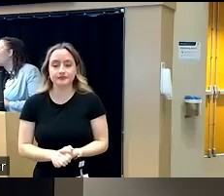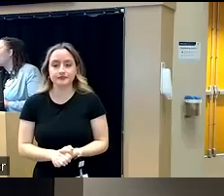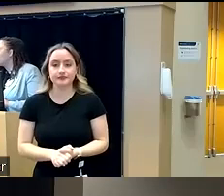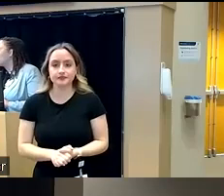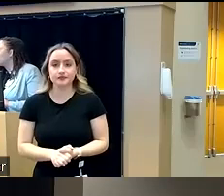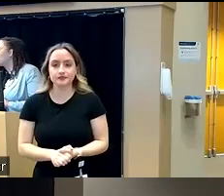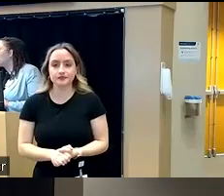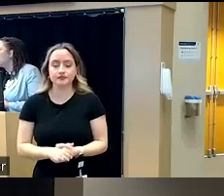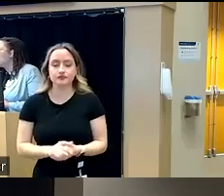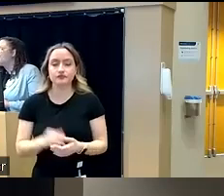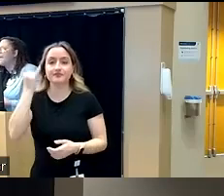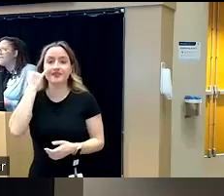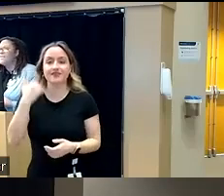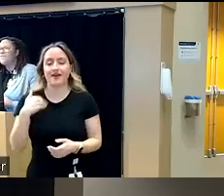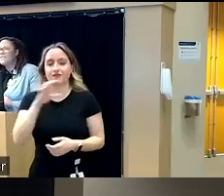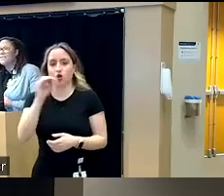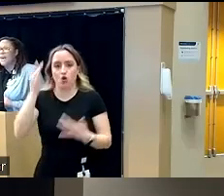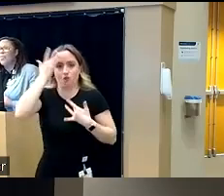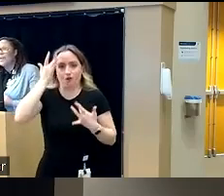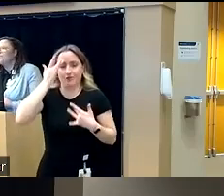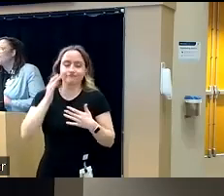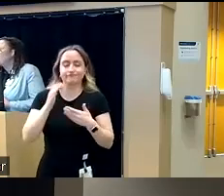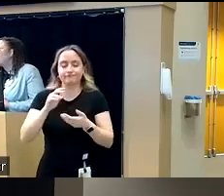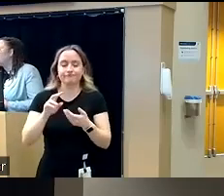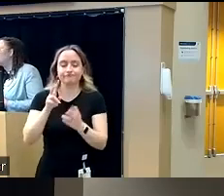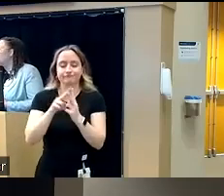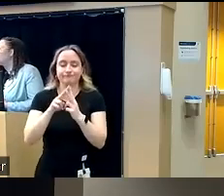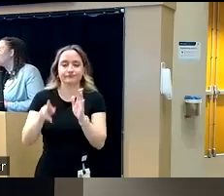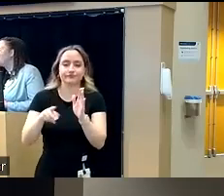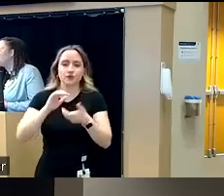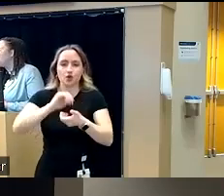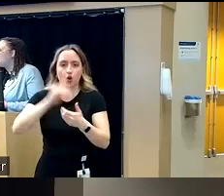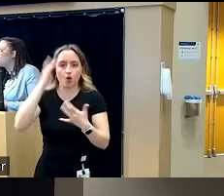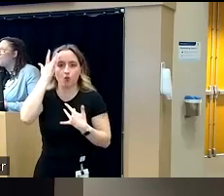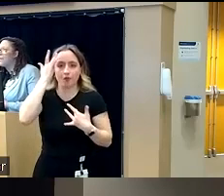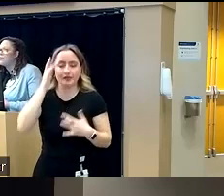co-occurring disorders and some of this is about where someone can receive treatment and whether